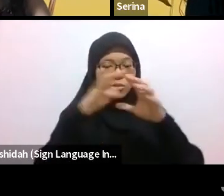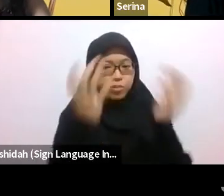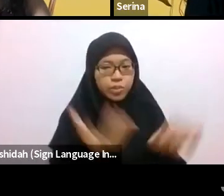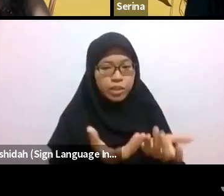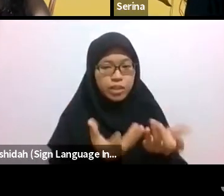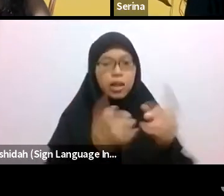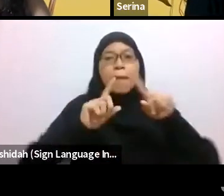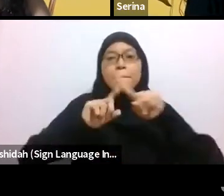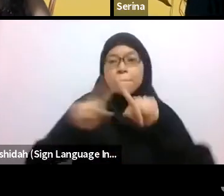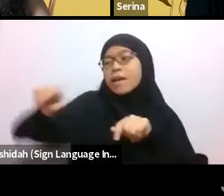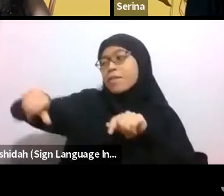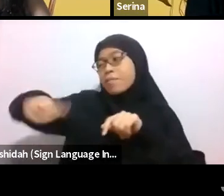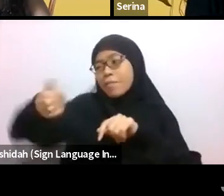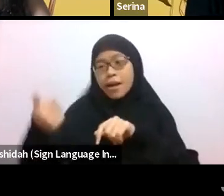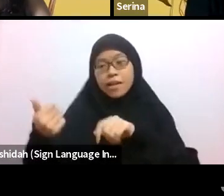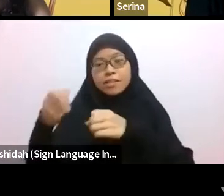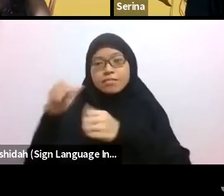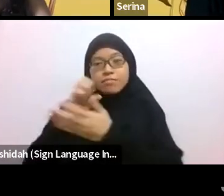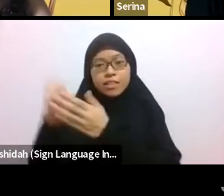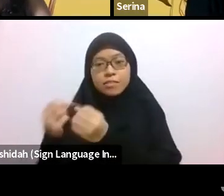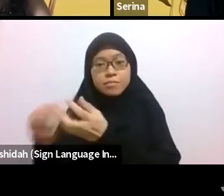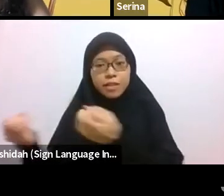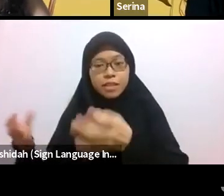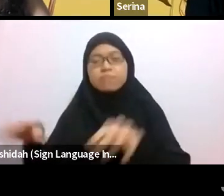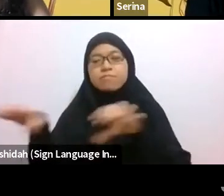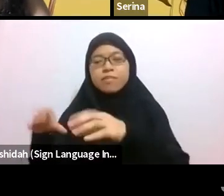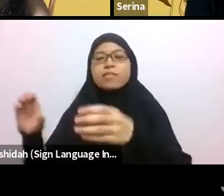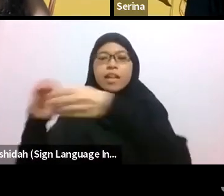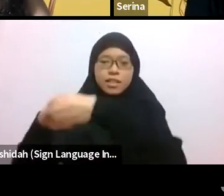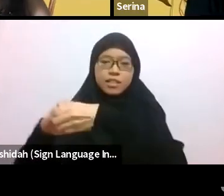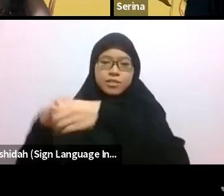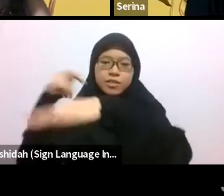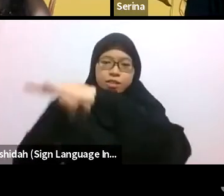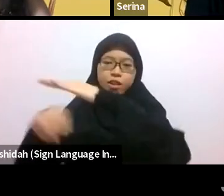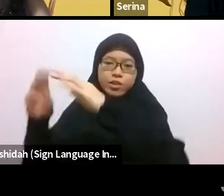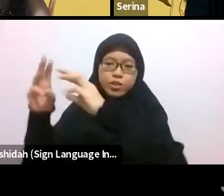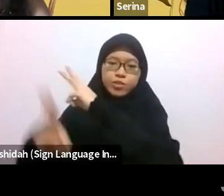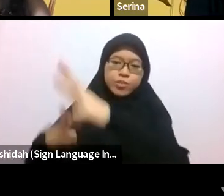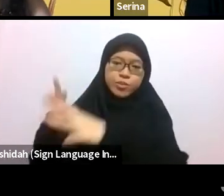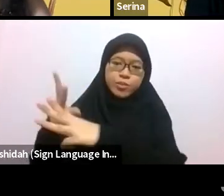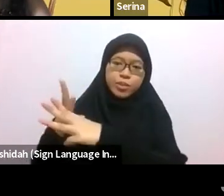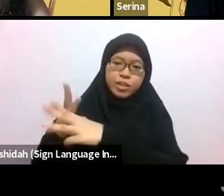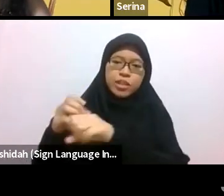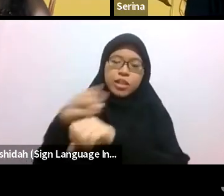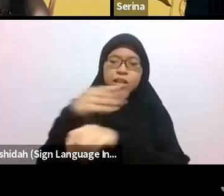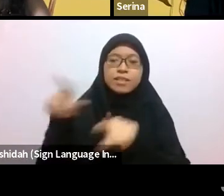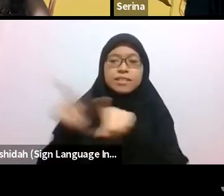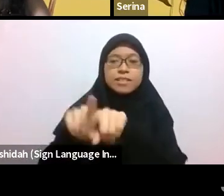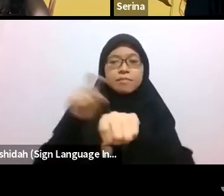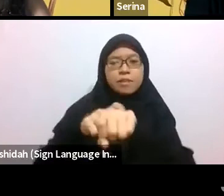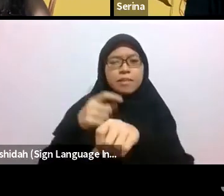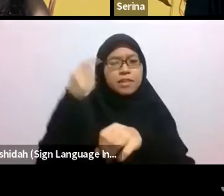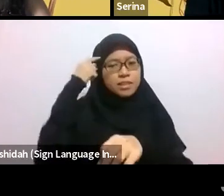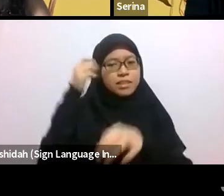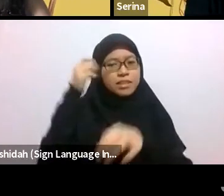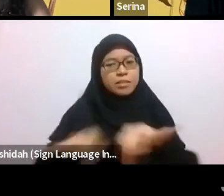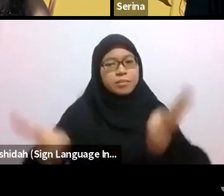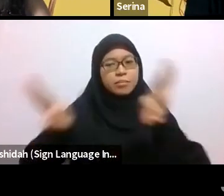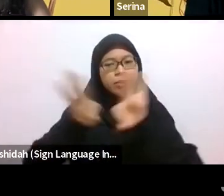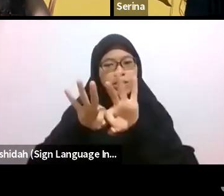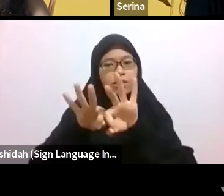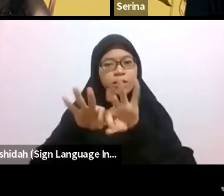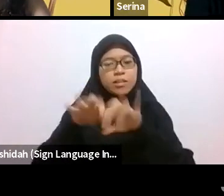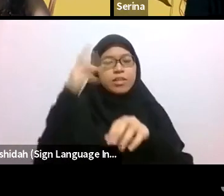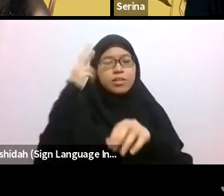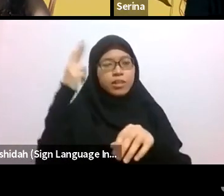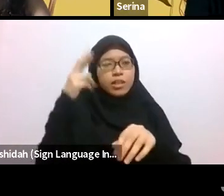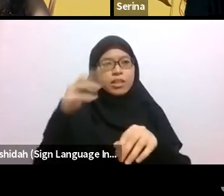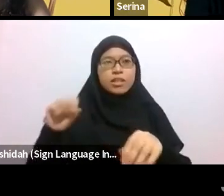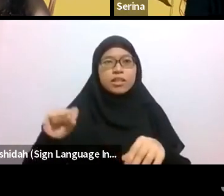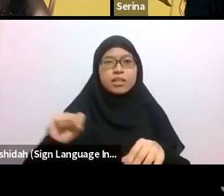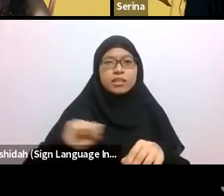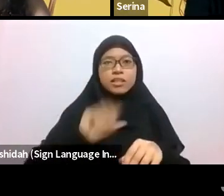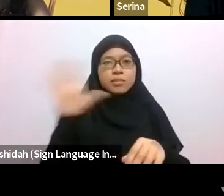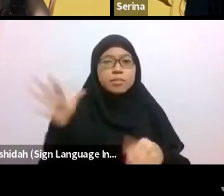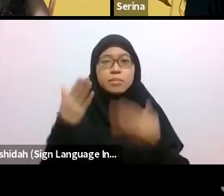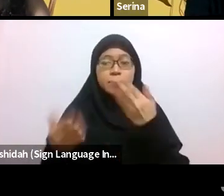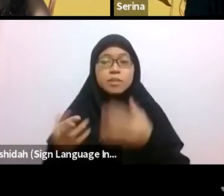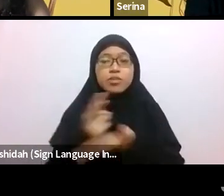But at the same time, I think it’s very important to recognise that space may be very real to us, even if it’s symbolic.